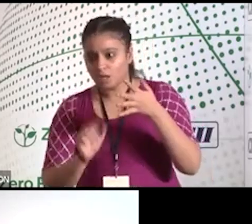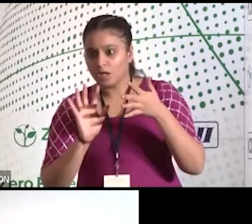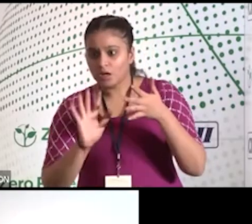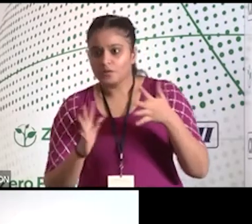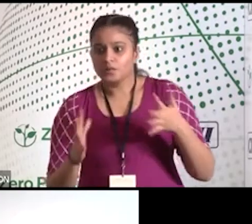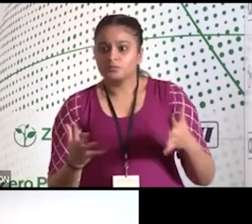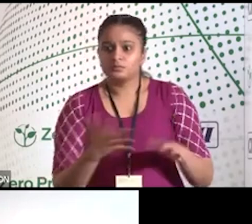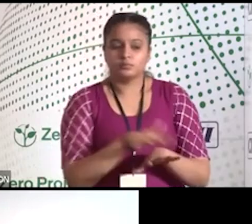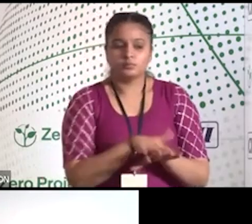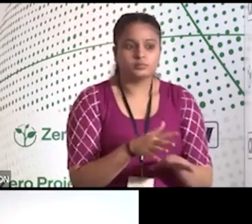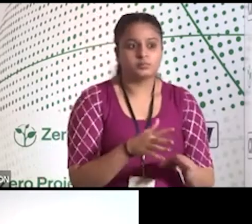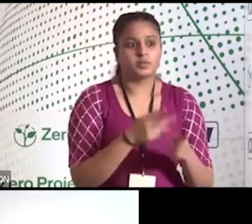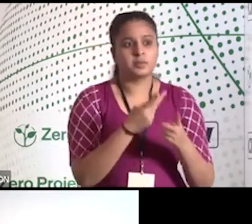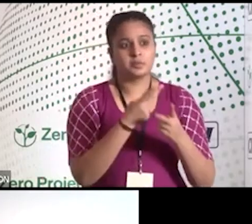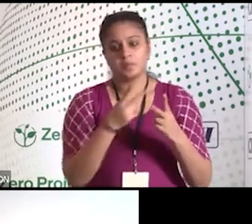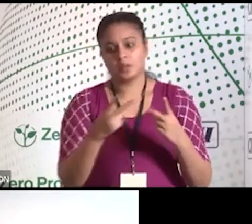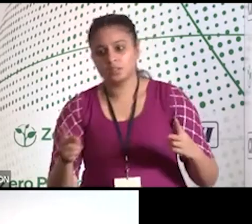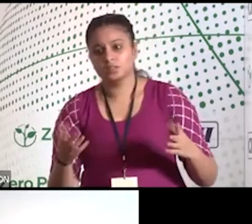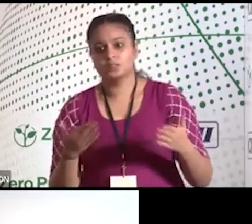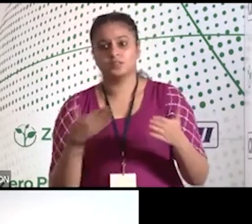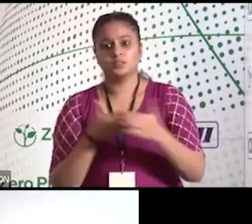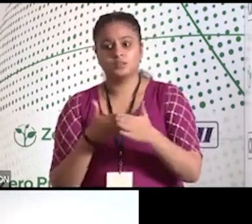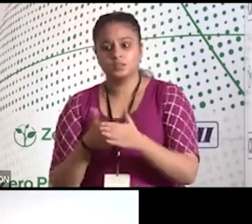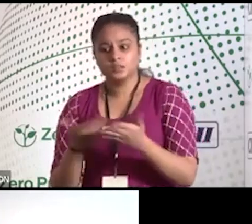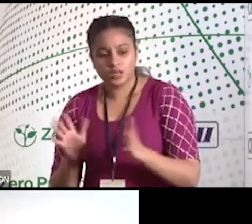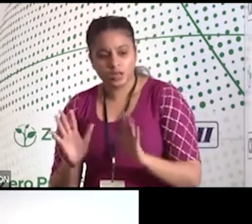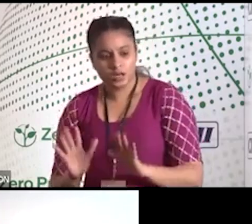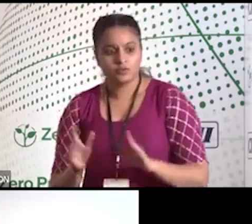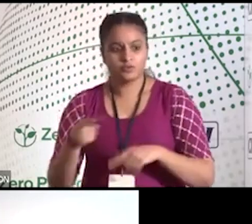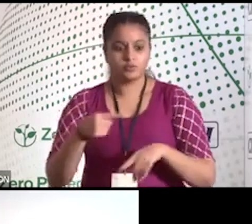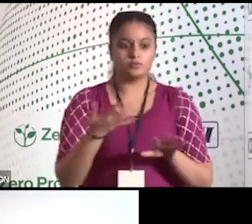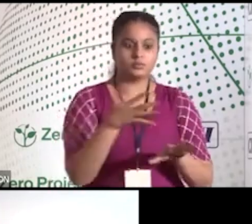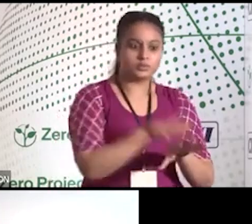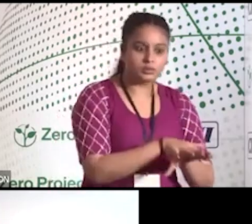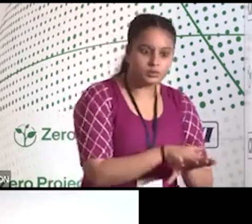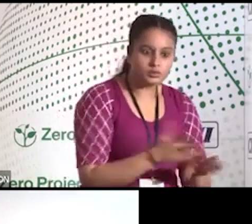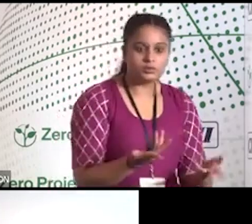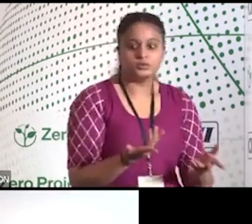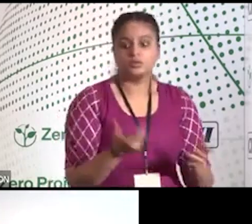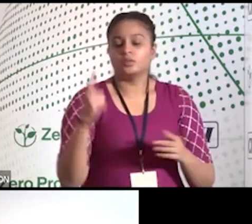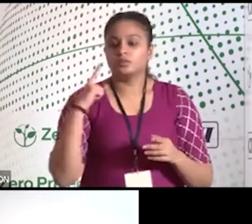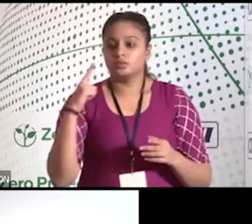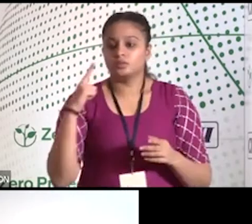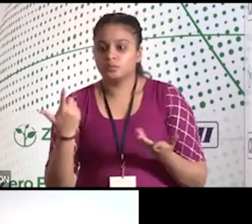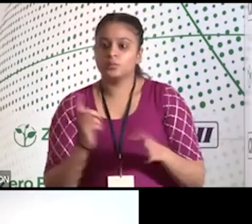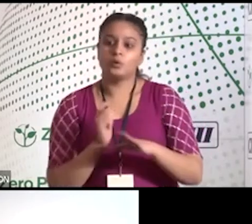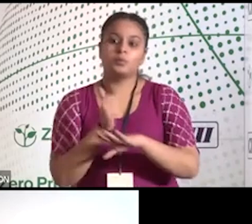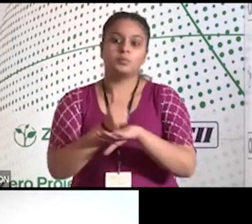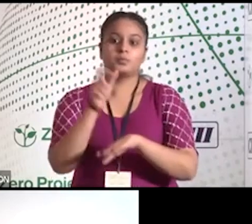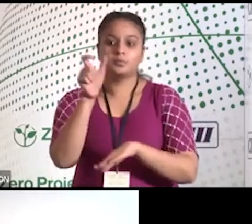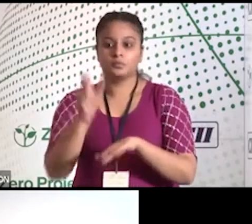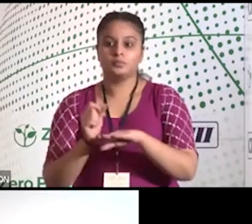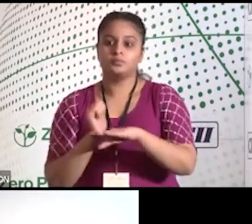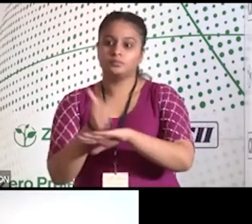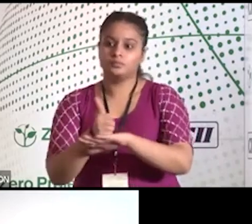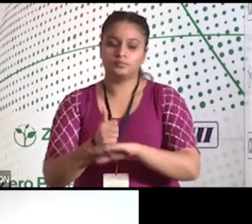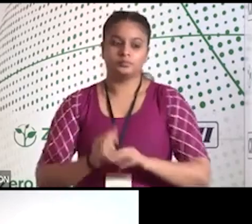the multiple initiatives that we've done around inclusion or leadership or even entrepreneurship.